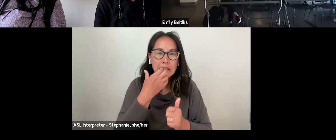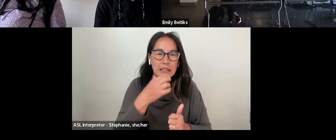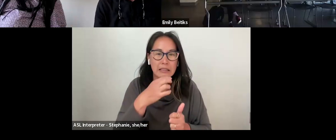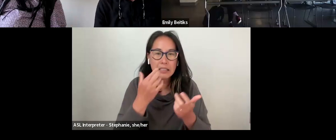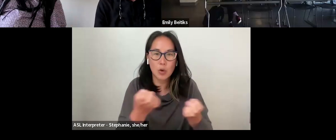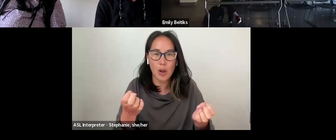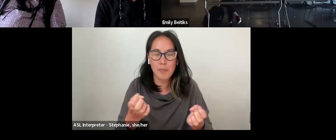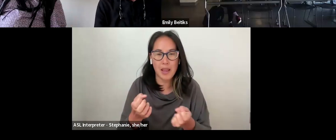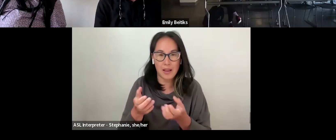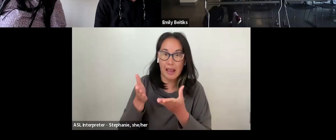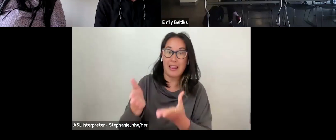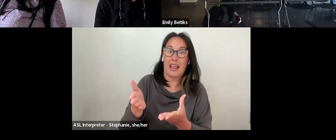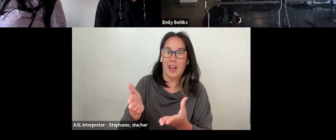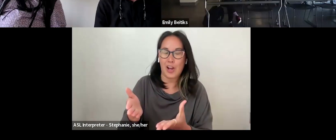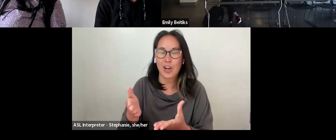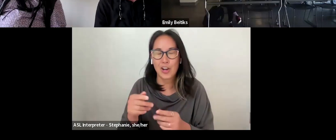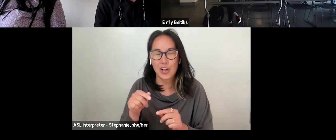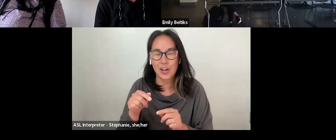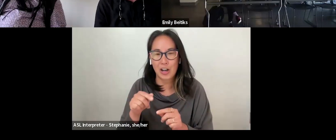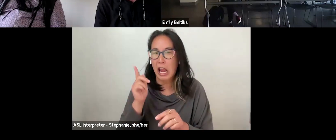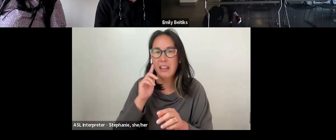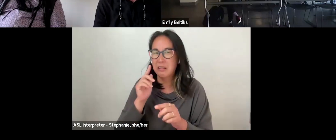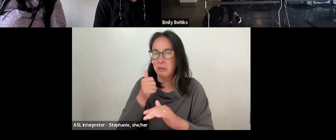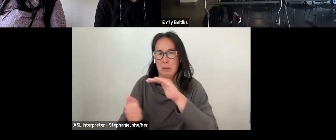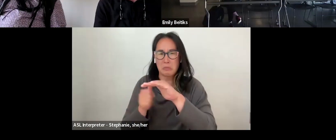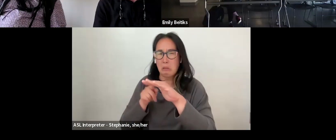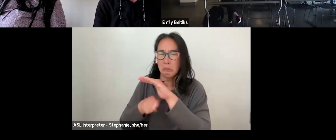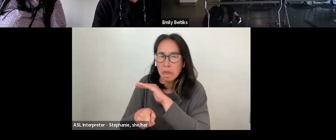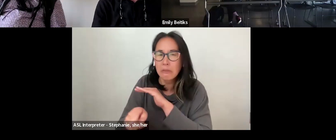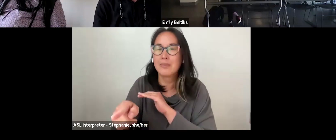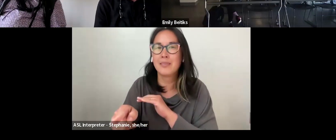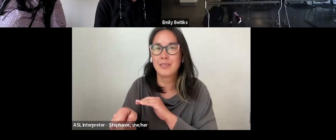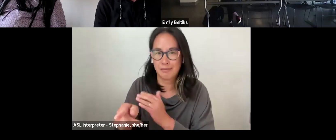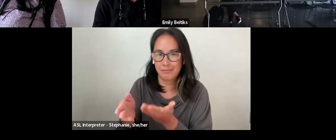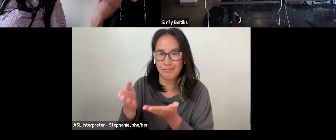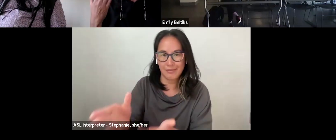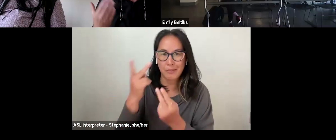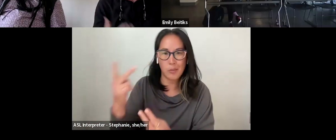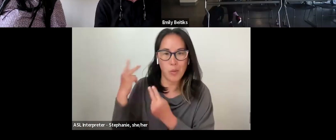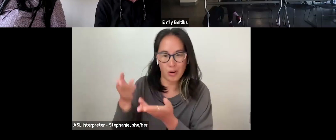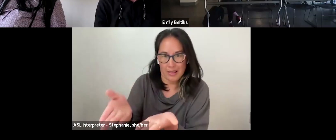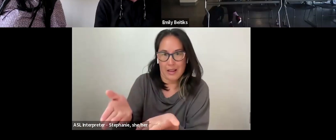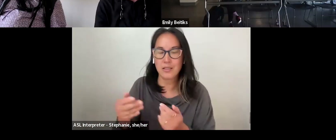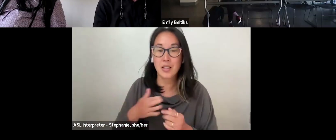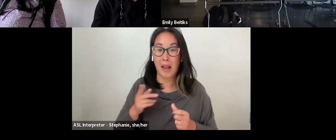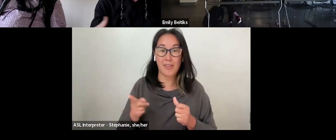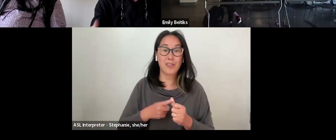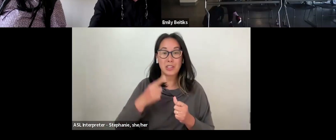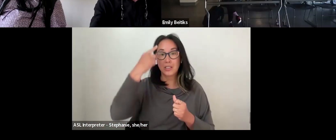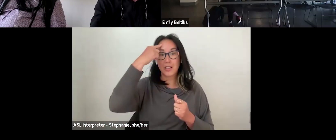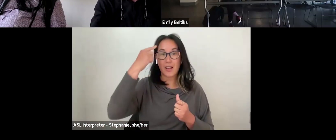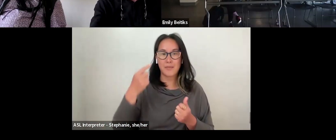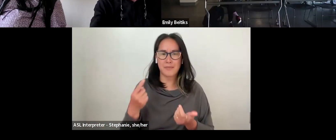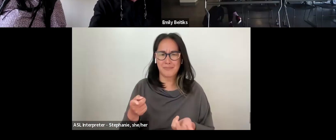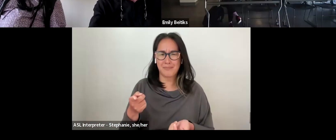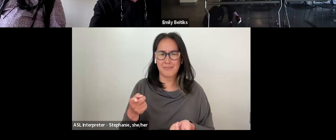And, you know, I'm just thinking -- my first thought was "This looks like the smoking area."